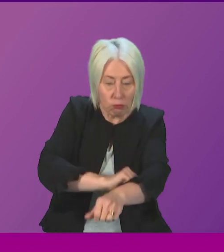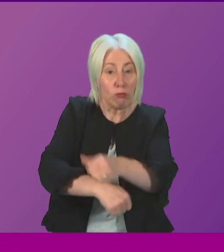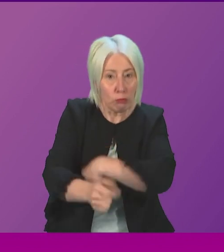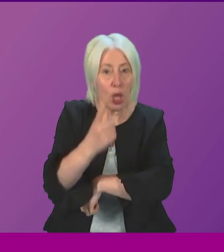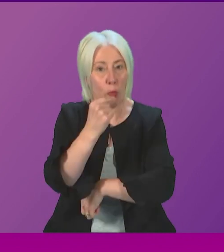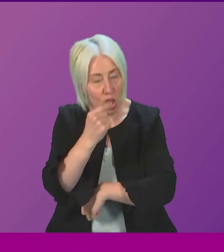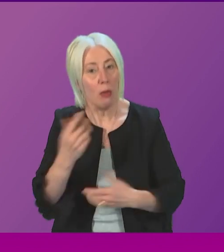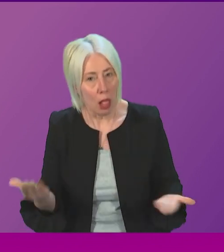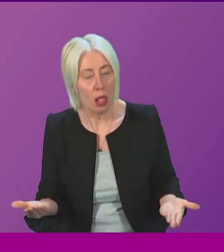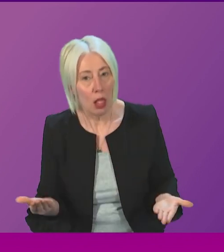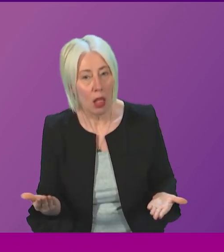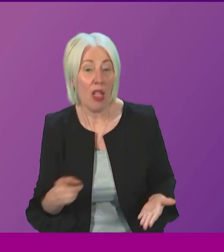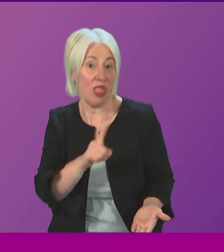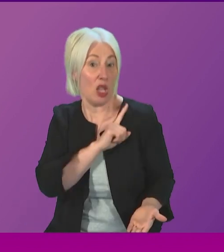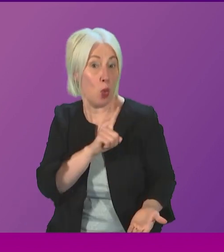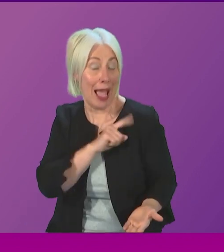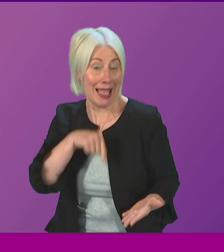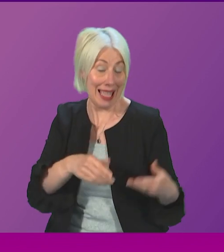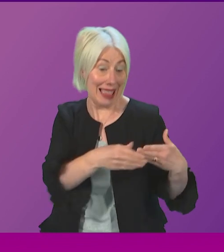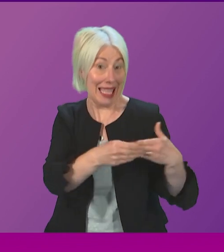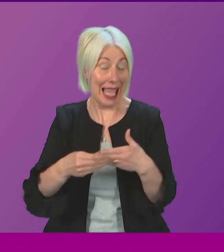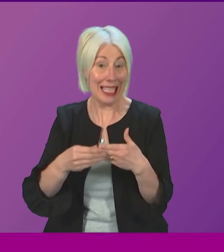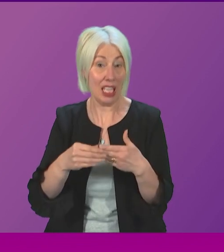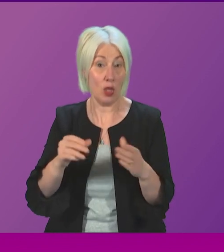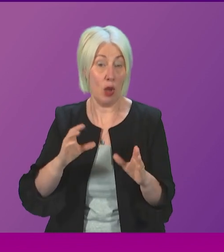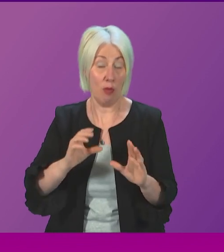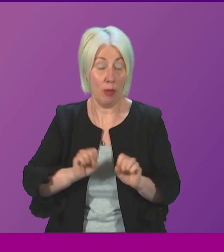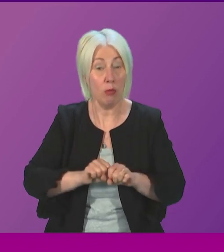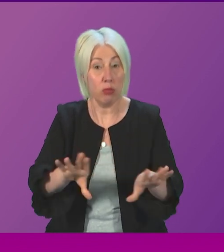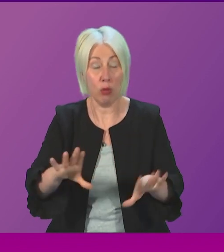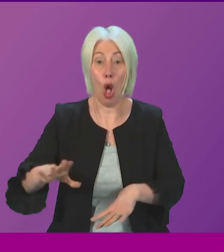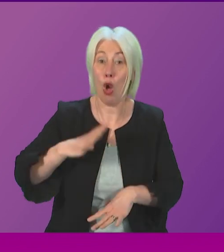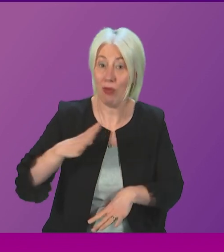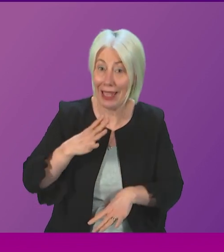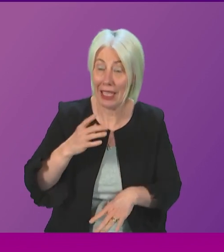That is why, on top of the guidance that we have already issued, we provided £2 million